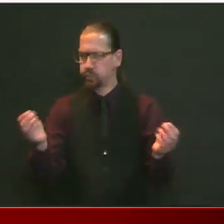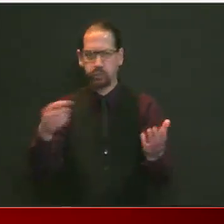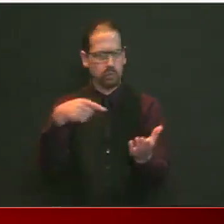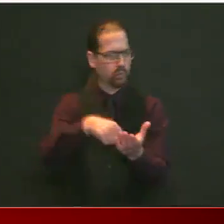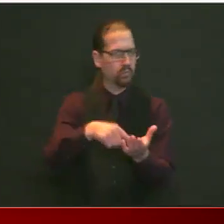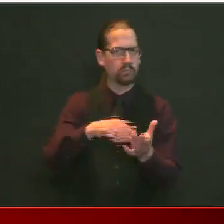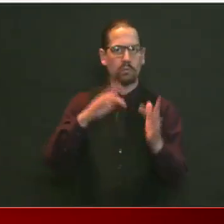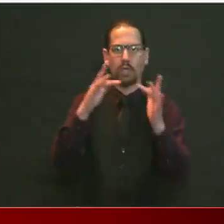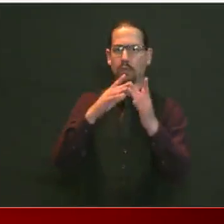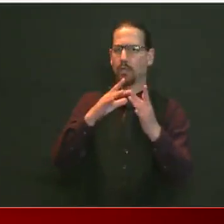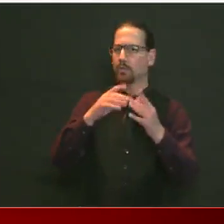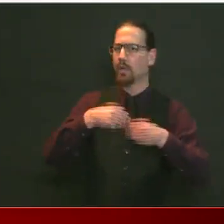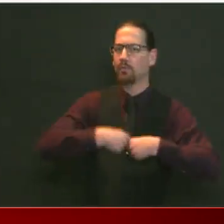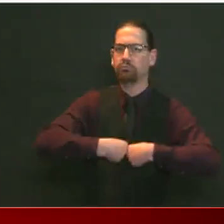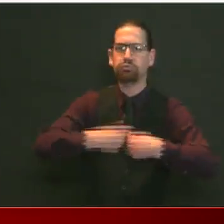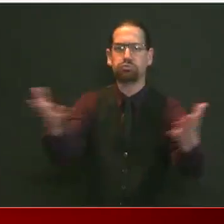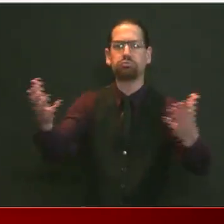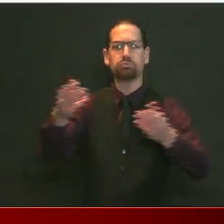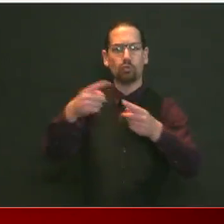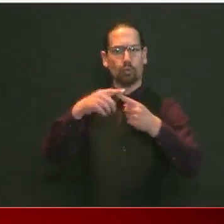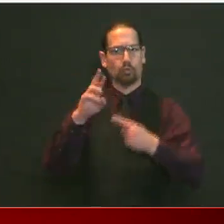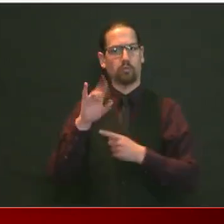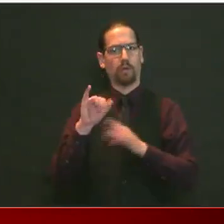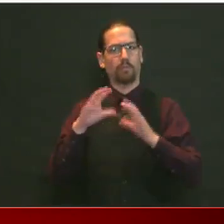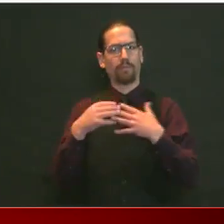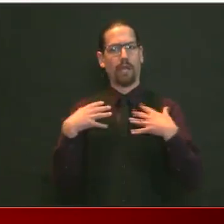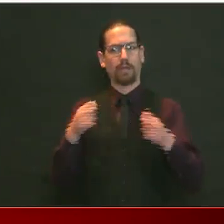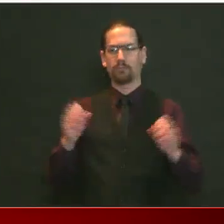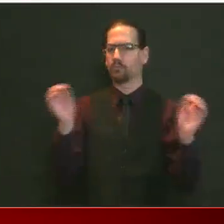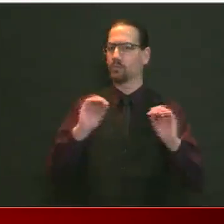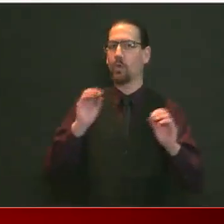THANK YOU FOR THAT. THERE IS NO CONNECTION BETWEEN